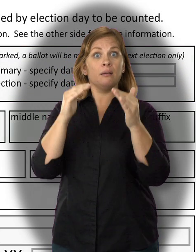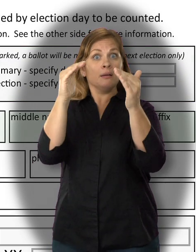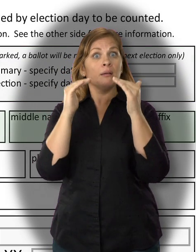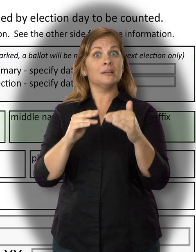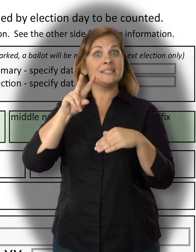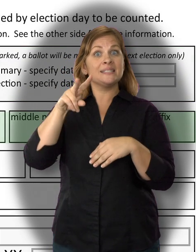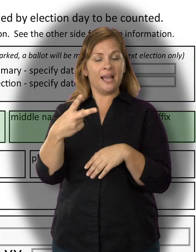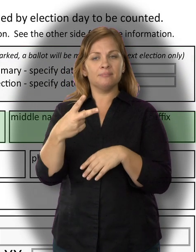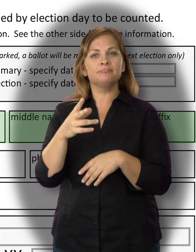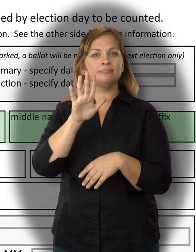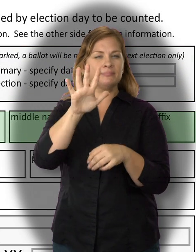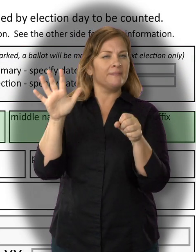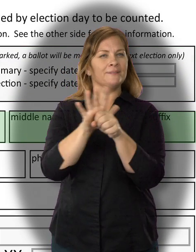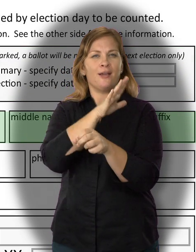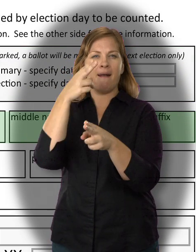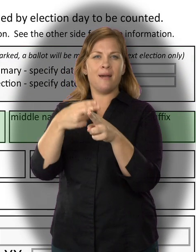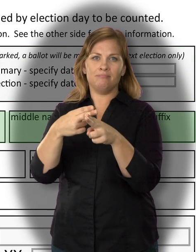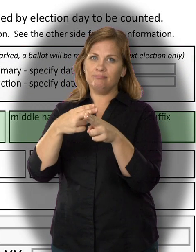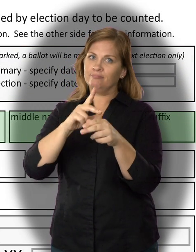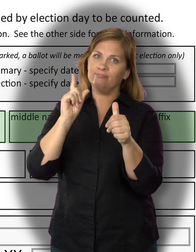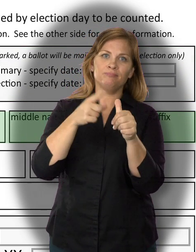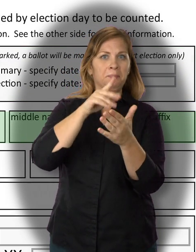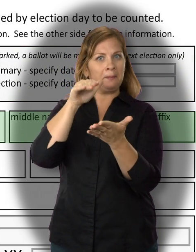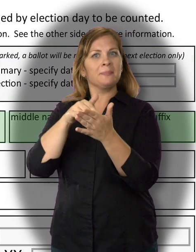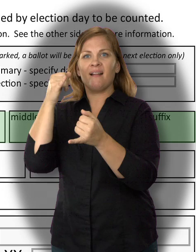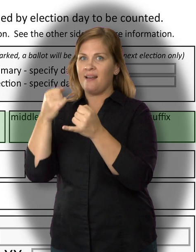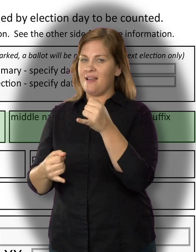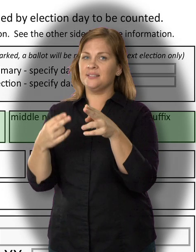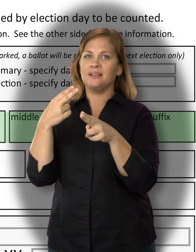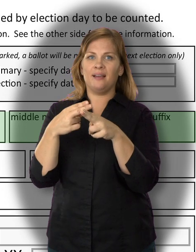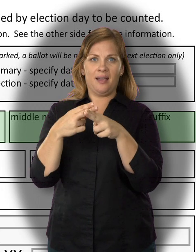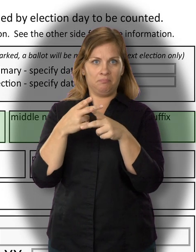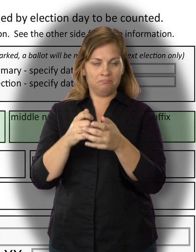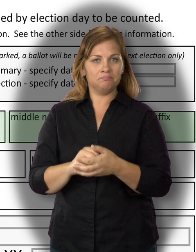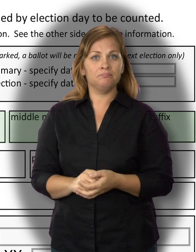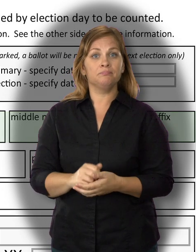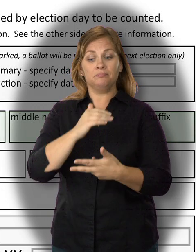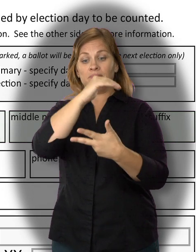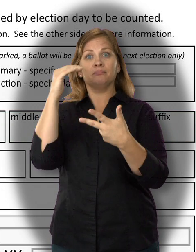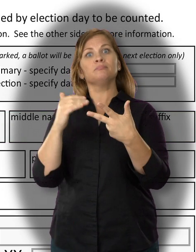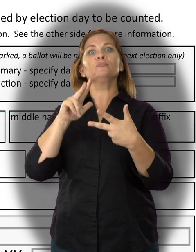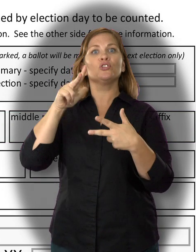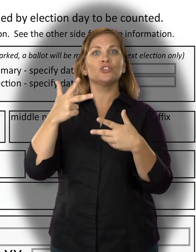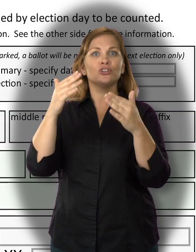On line 2, enter your full name.